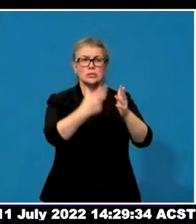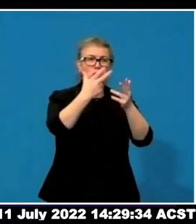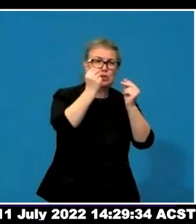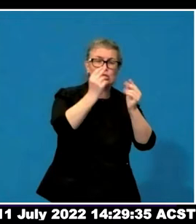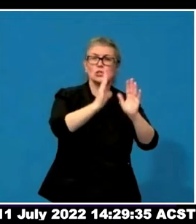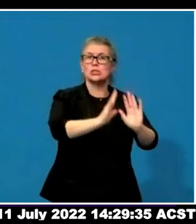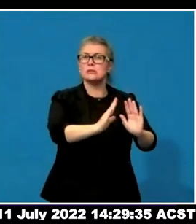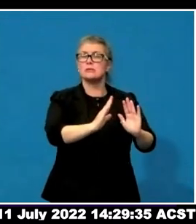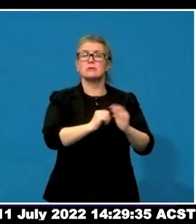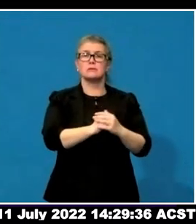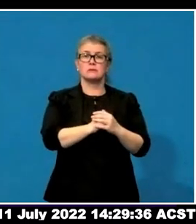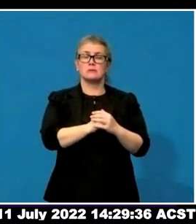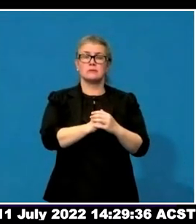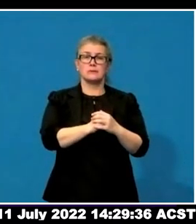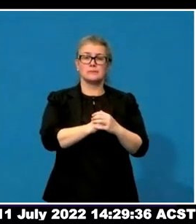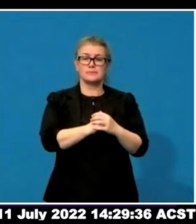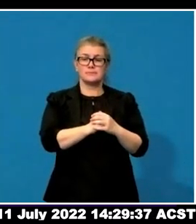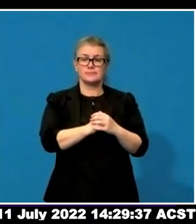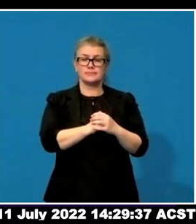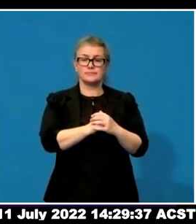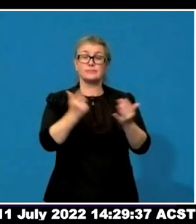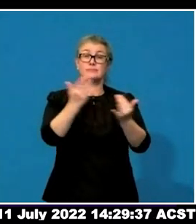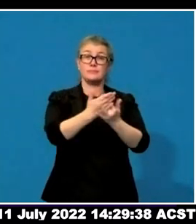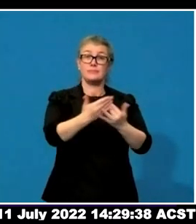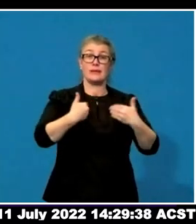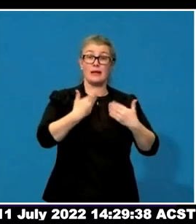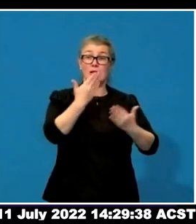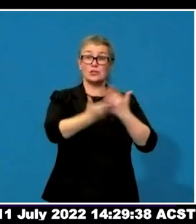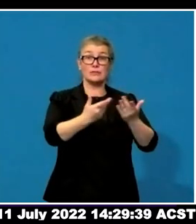health services to be able to maintain his health and wellbeing.